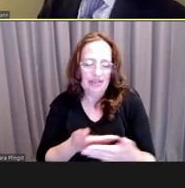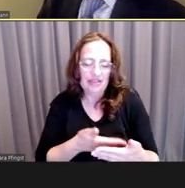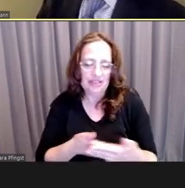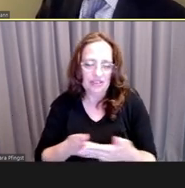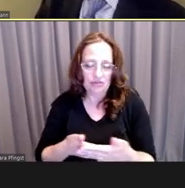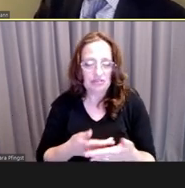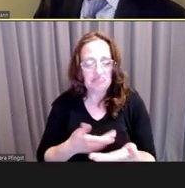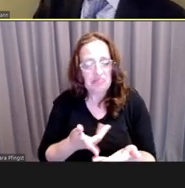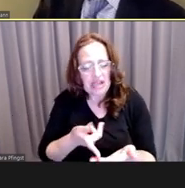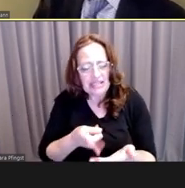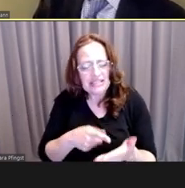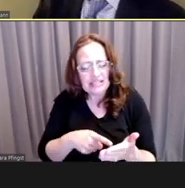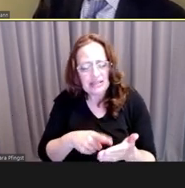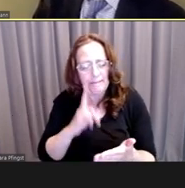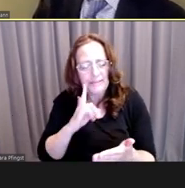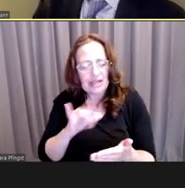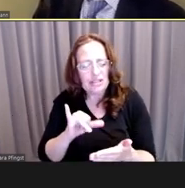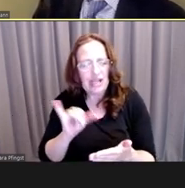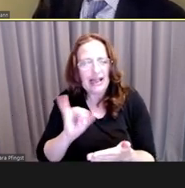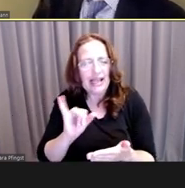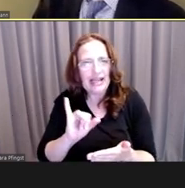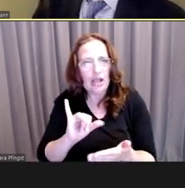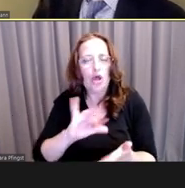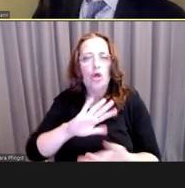the types of treatments we think about, we really look at this in the context of